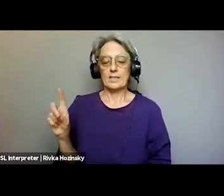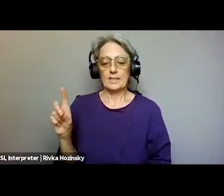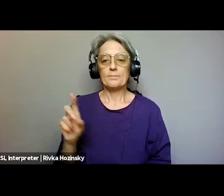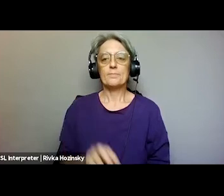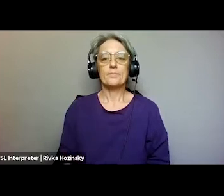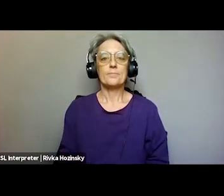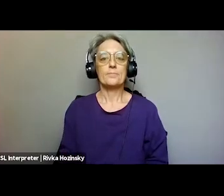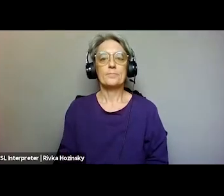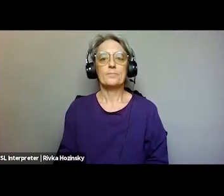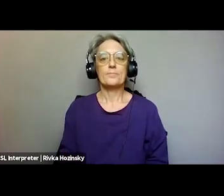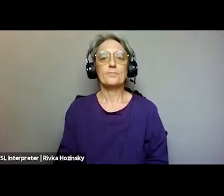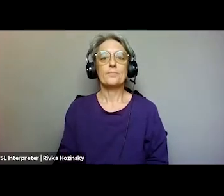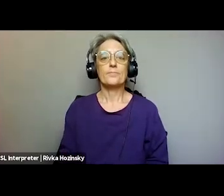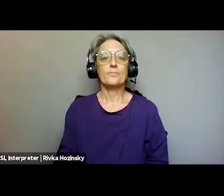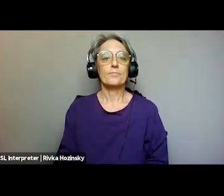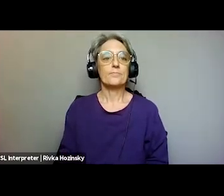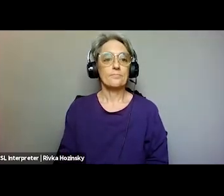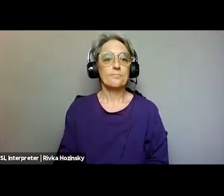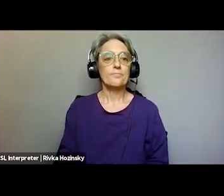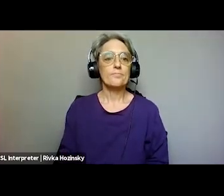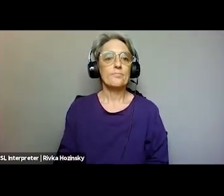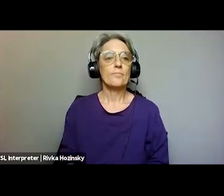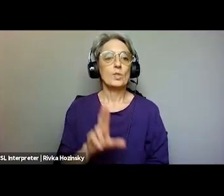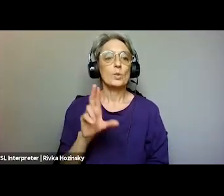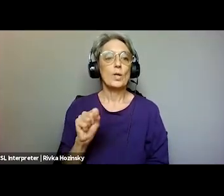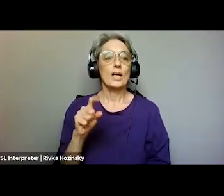Research from the US suggests, in fact, that there are little differences